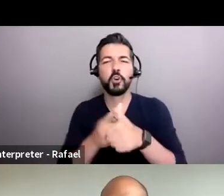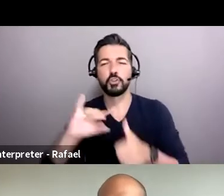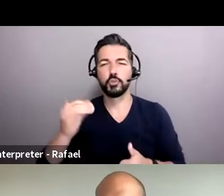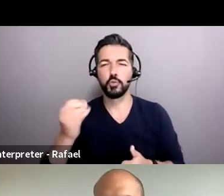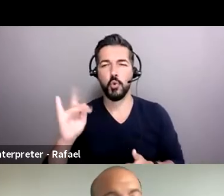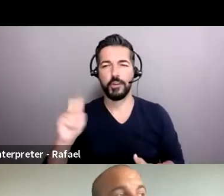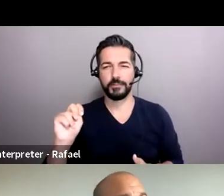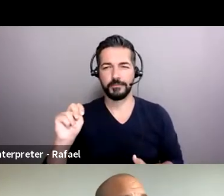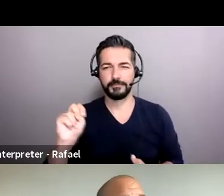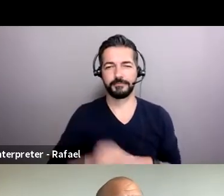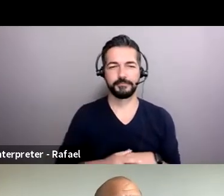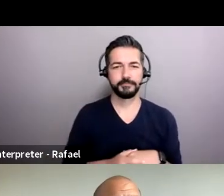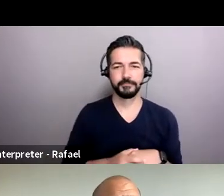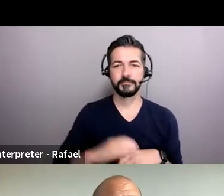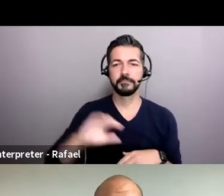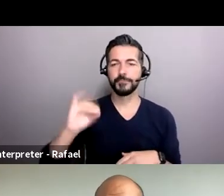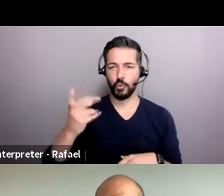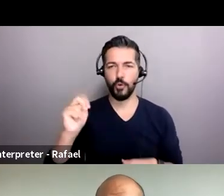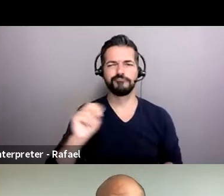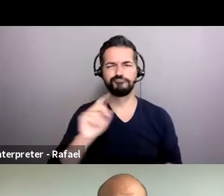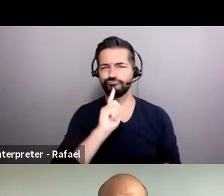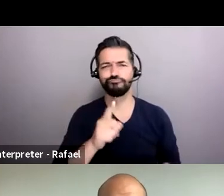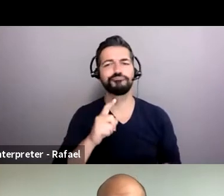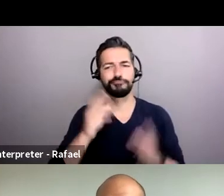Yeah, sure. I mean, I think there's definitely pros and cons to both